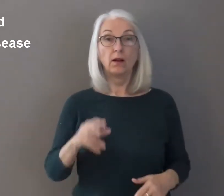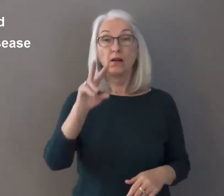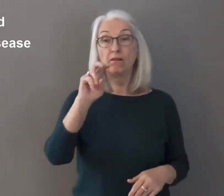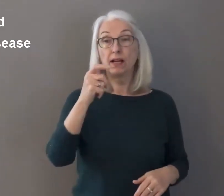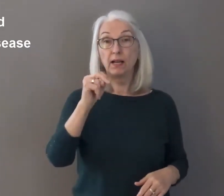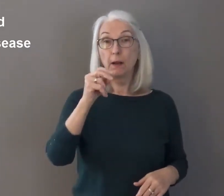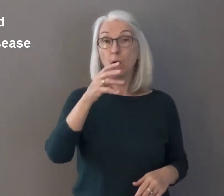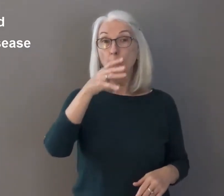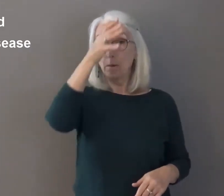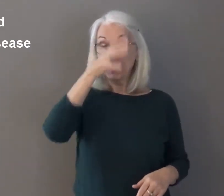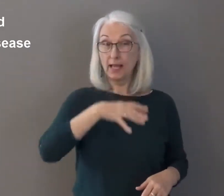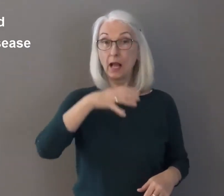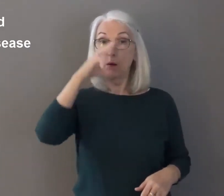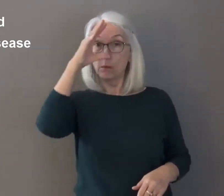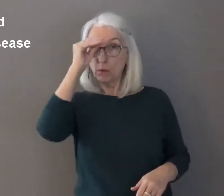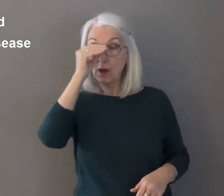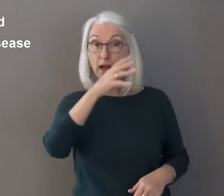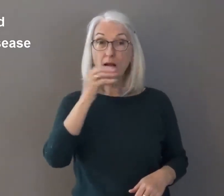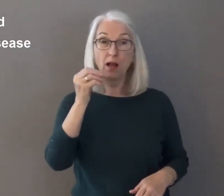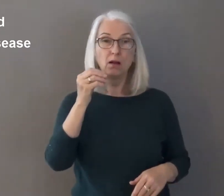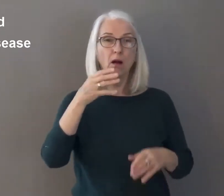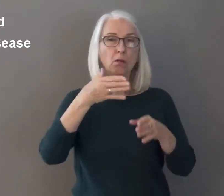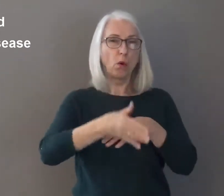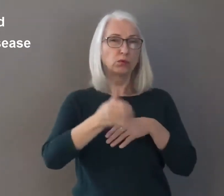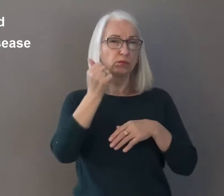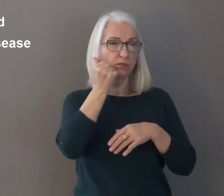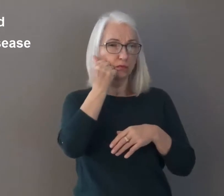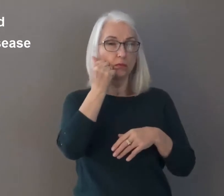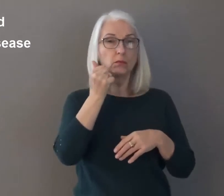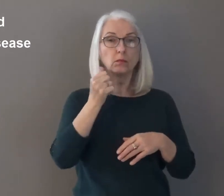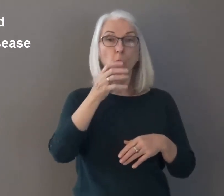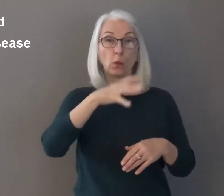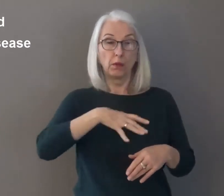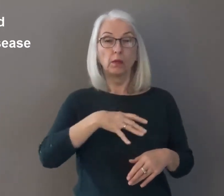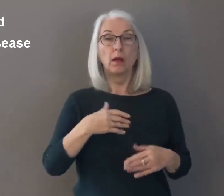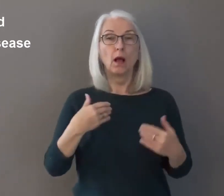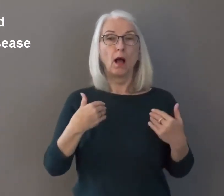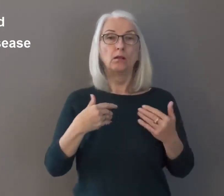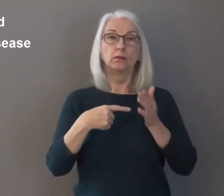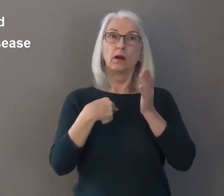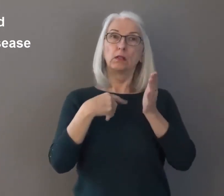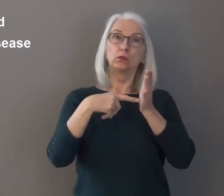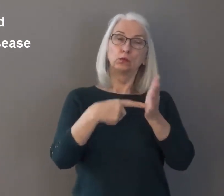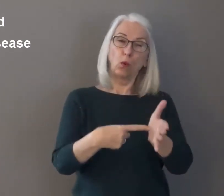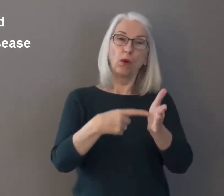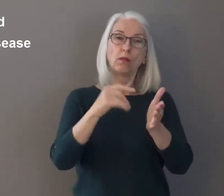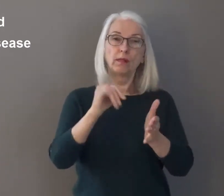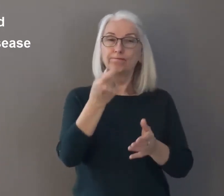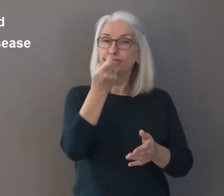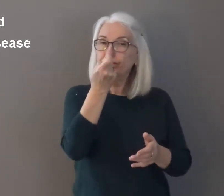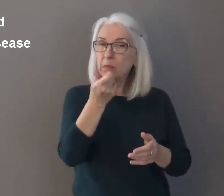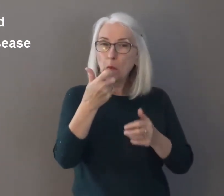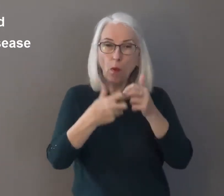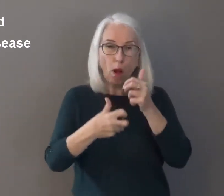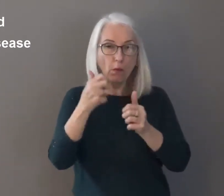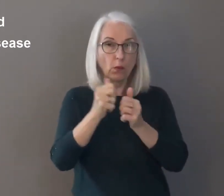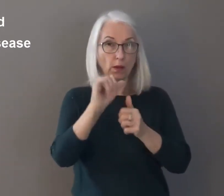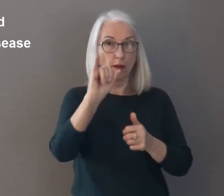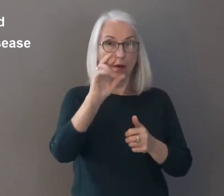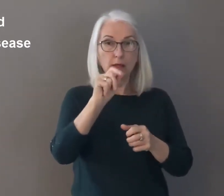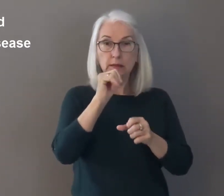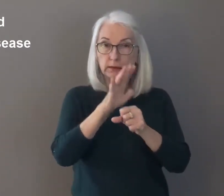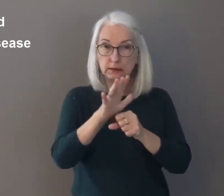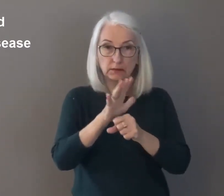Vegan men, boys, and postmenopausal women have shown little problem with iron deficiency.